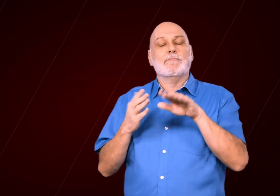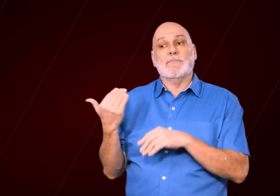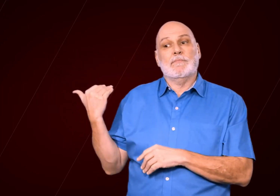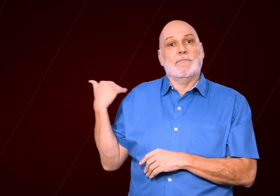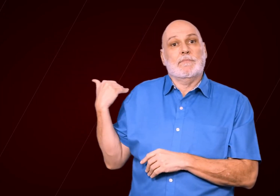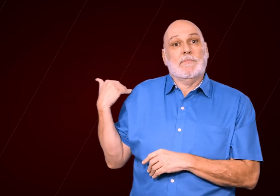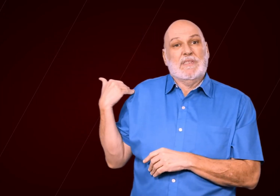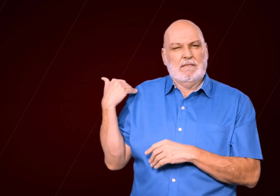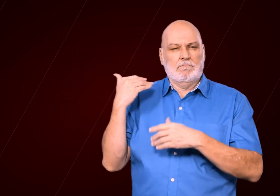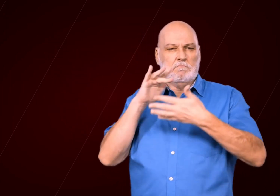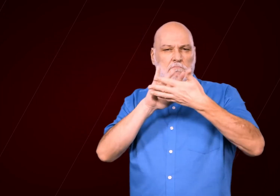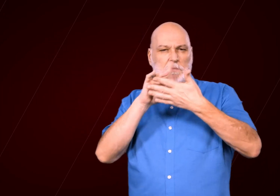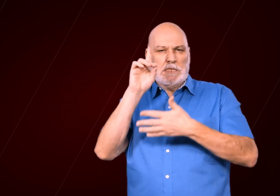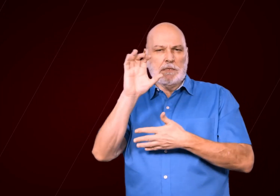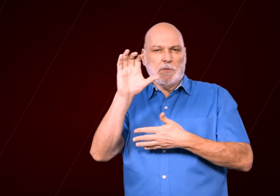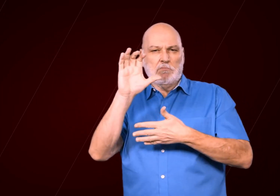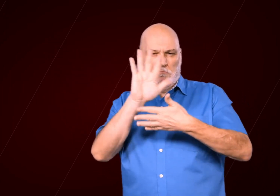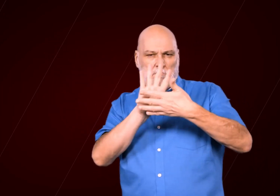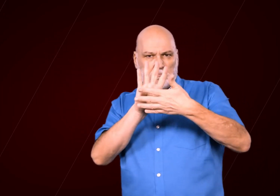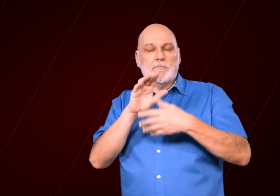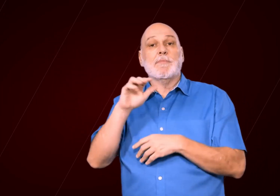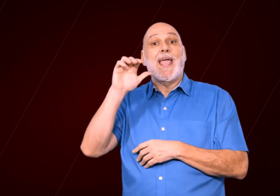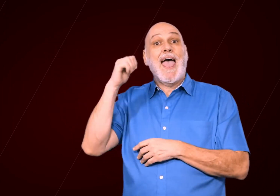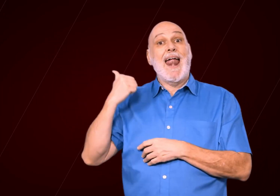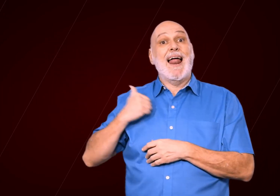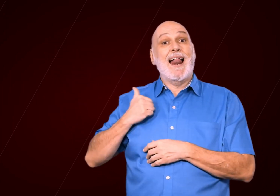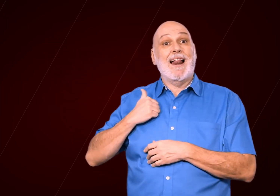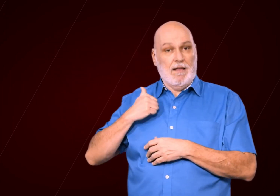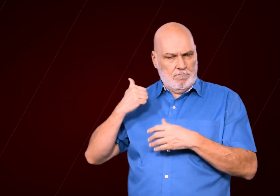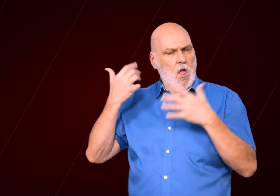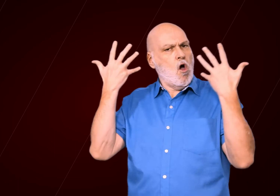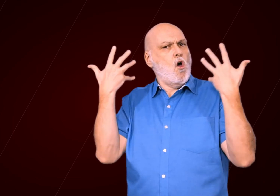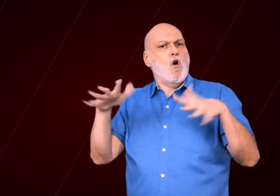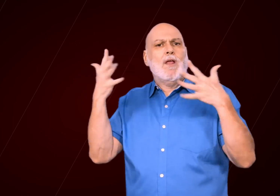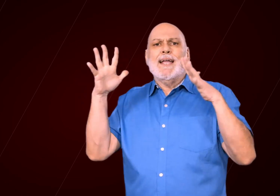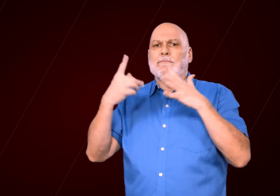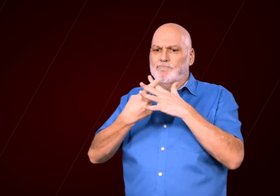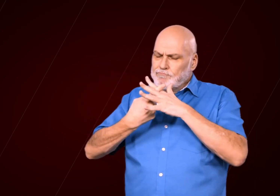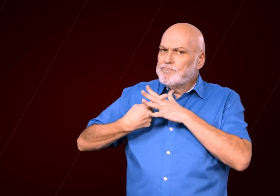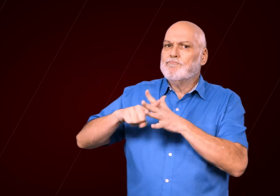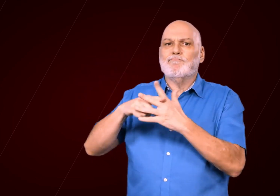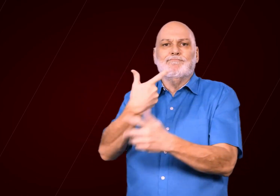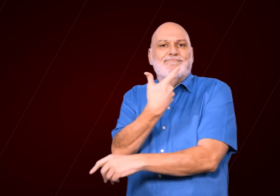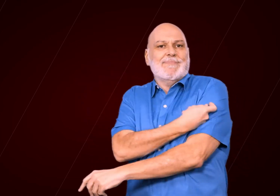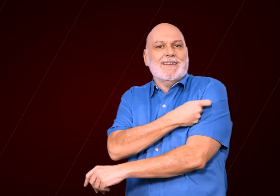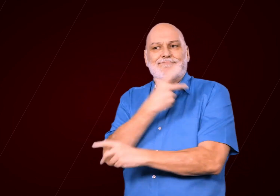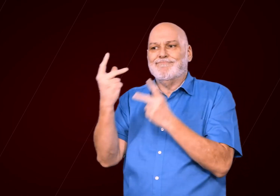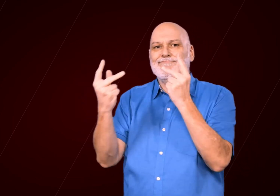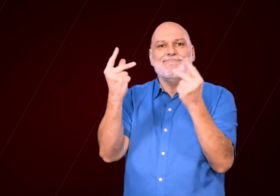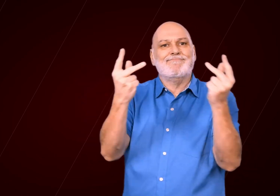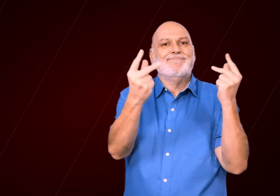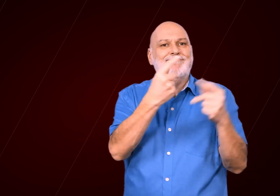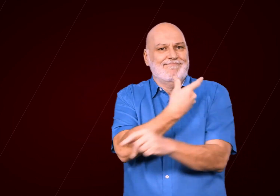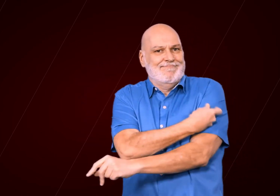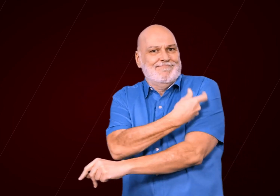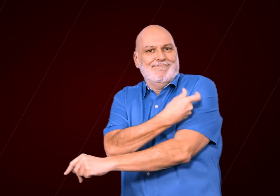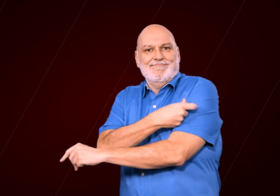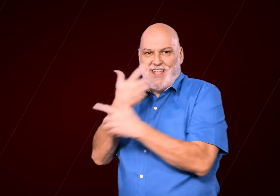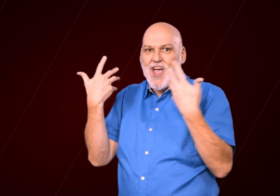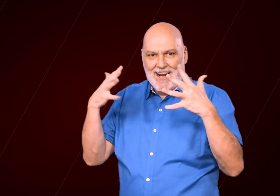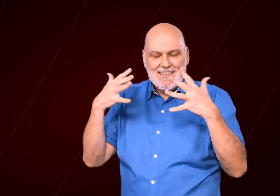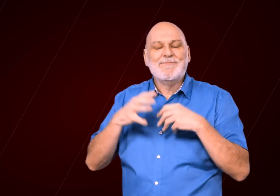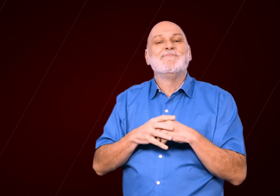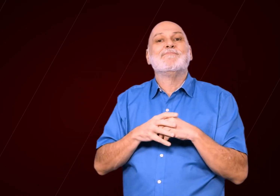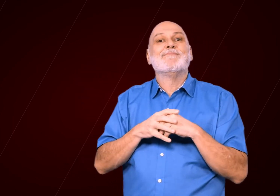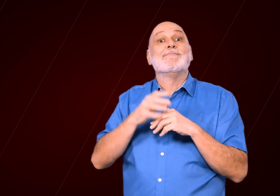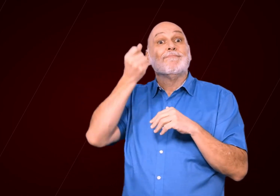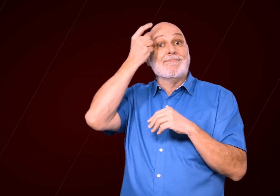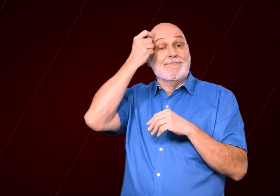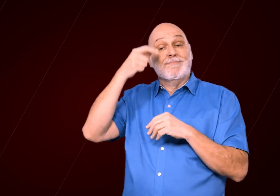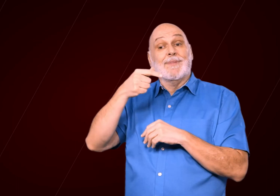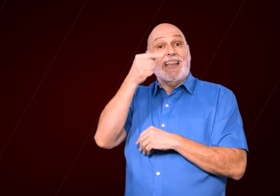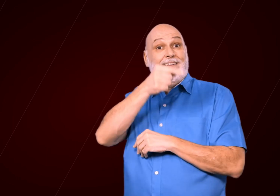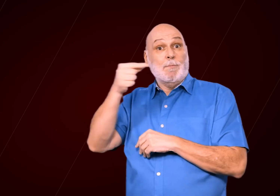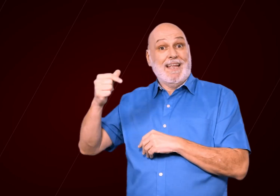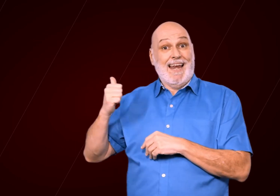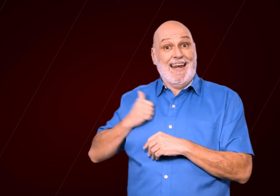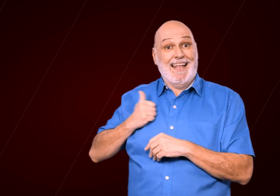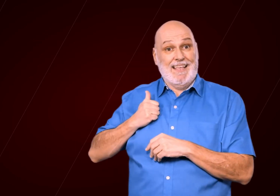Canada started giving vaccines in mid-December.